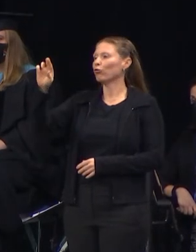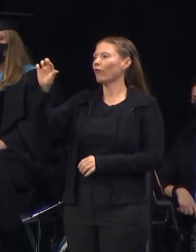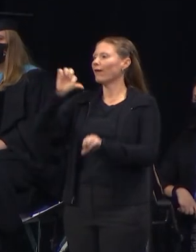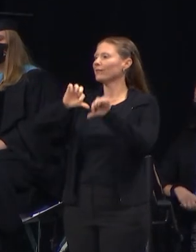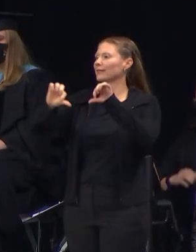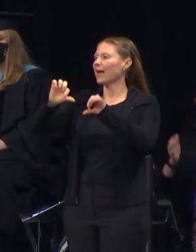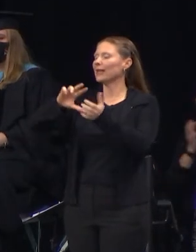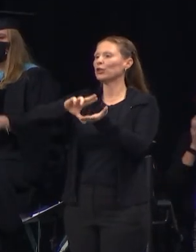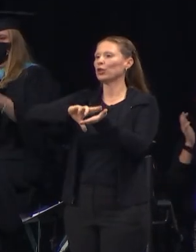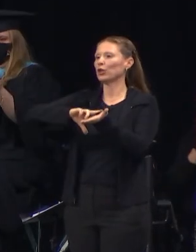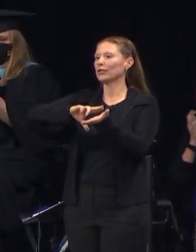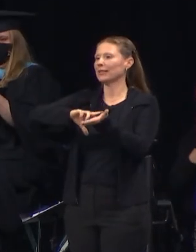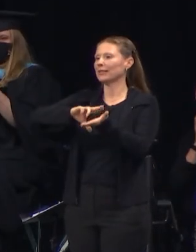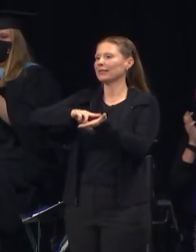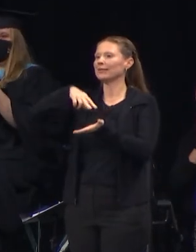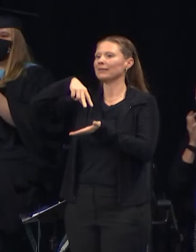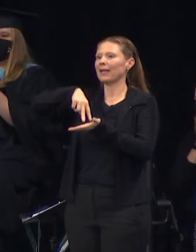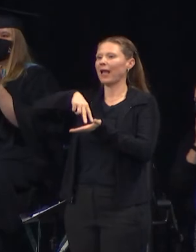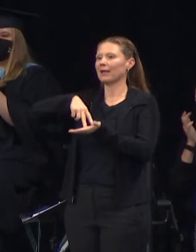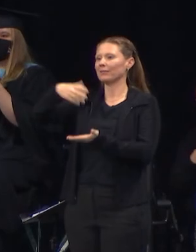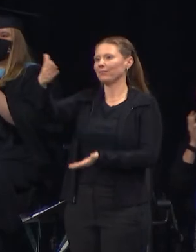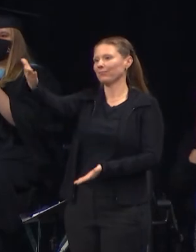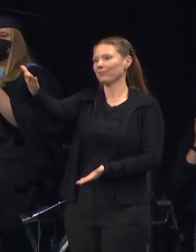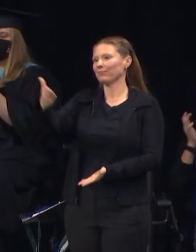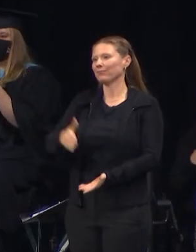(audience applauding)